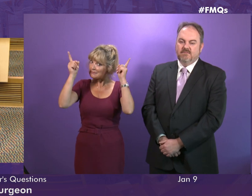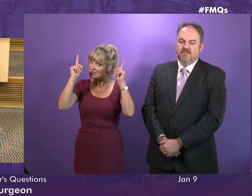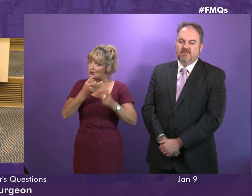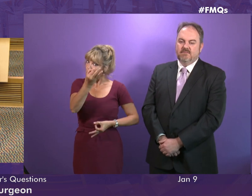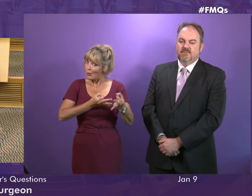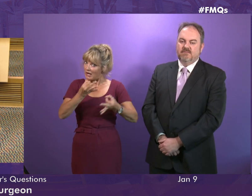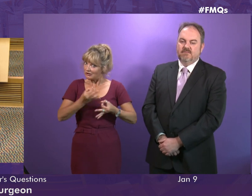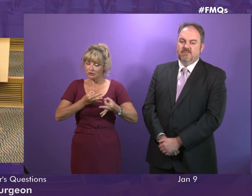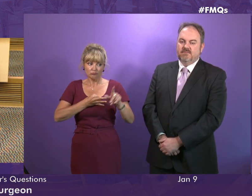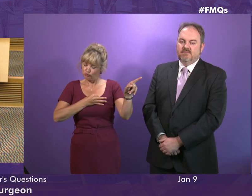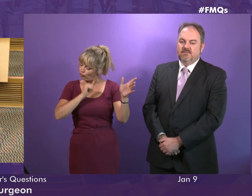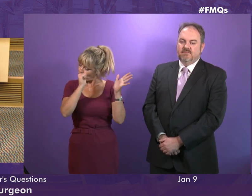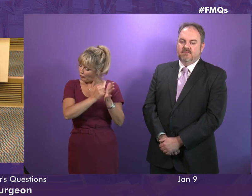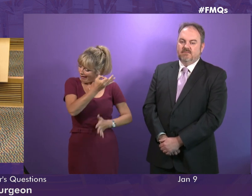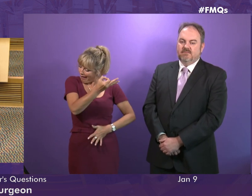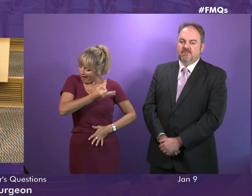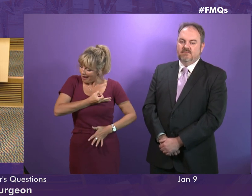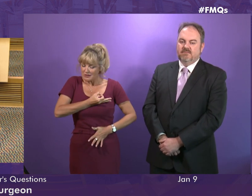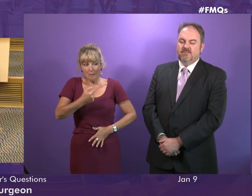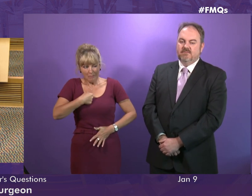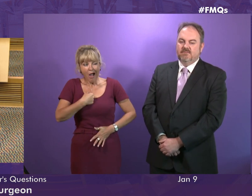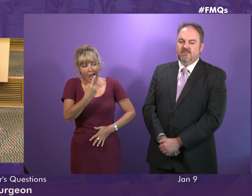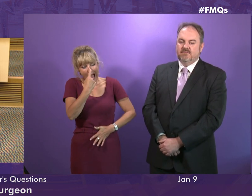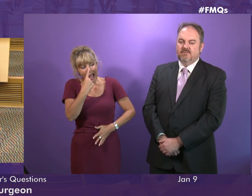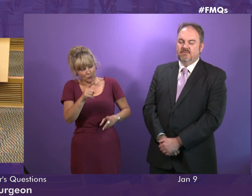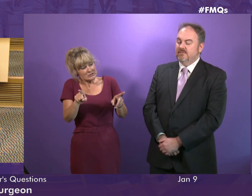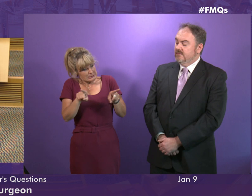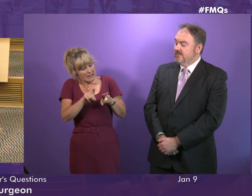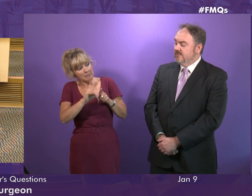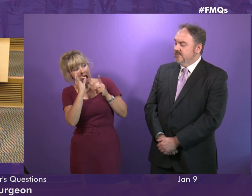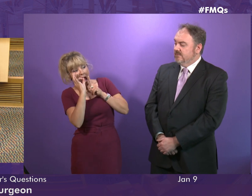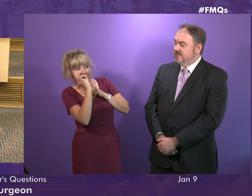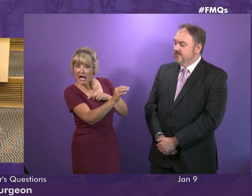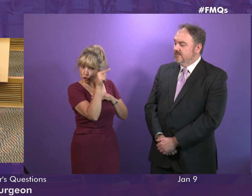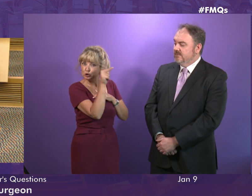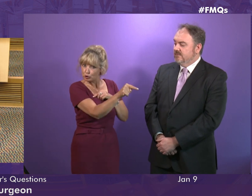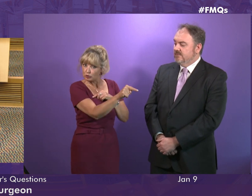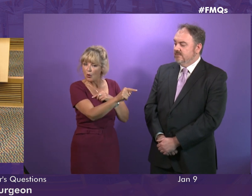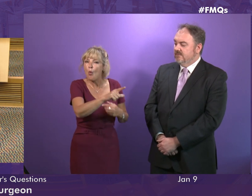rightly posing questions to me, but, equally, I could ask him why, in the light of the climate